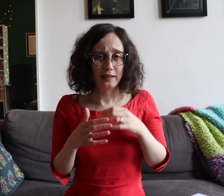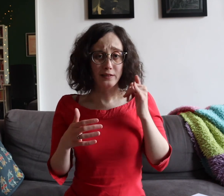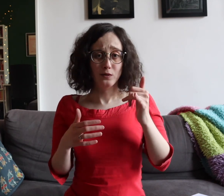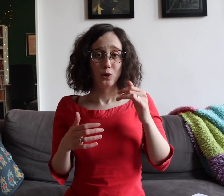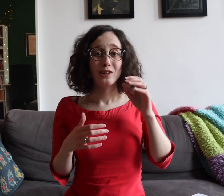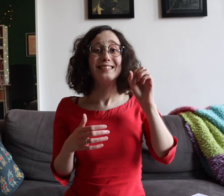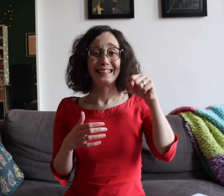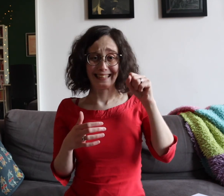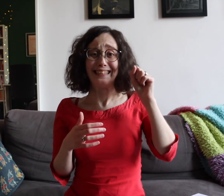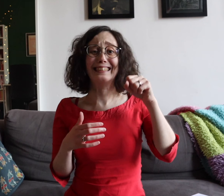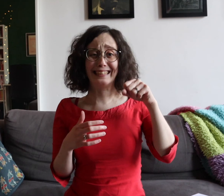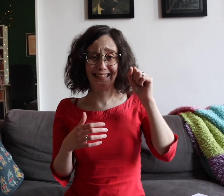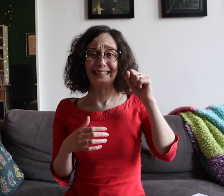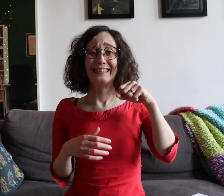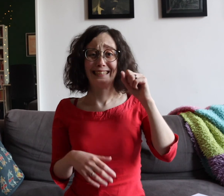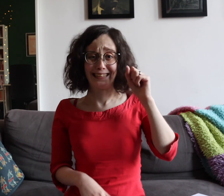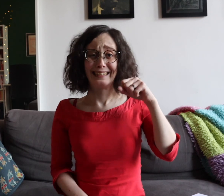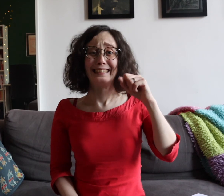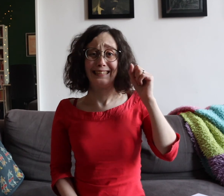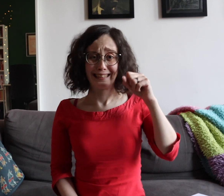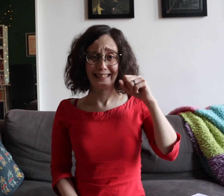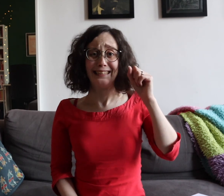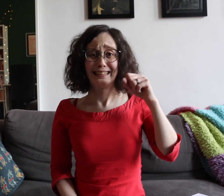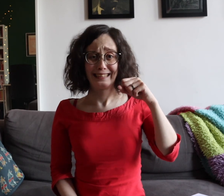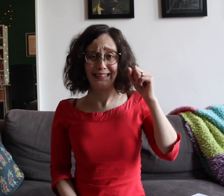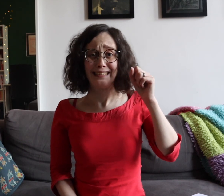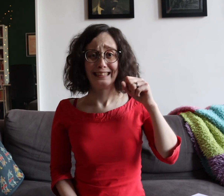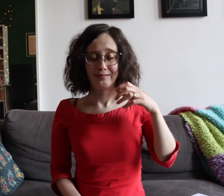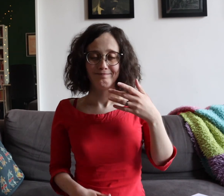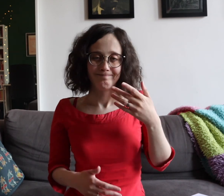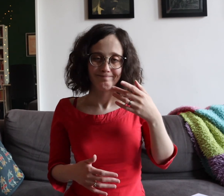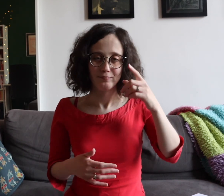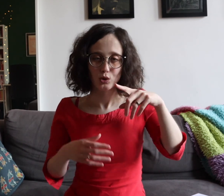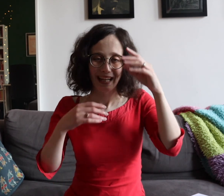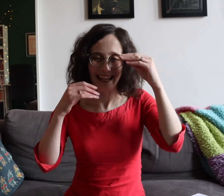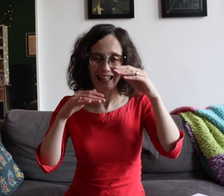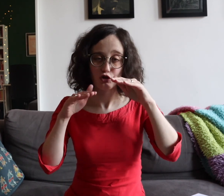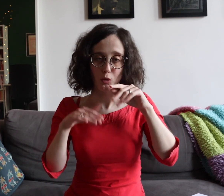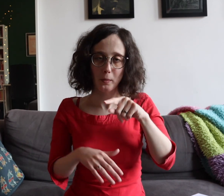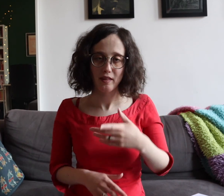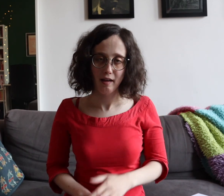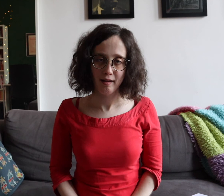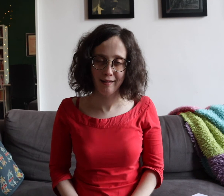Then I usually just nod "yes, yes", I should really stop doing that.